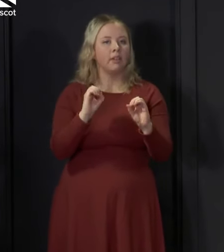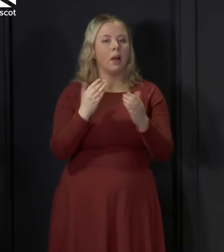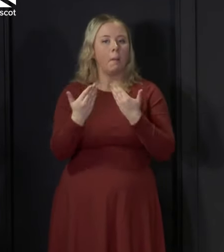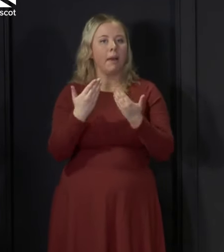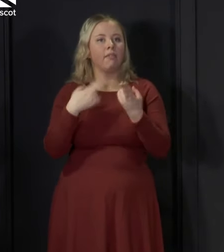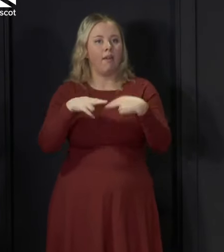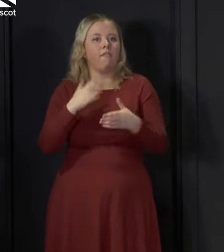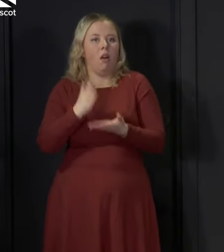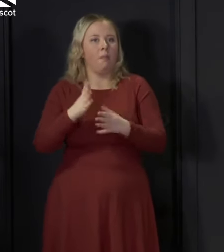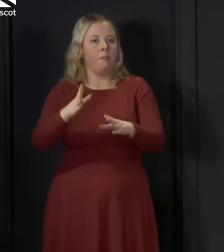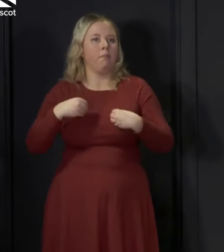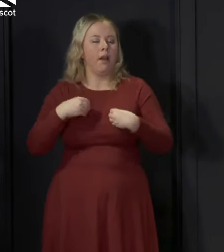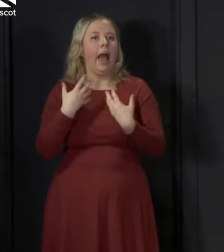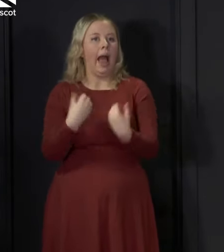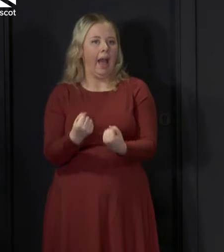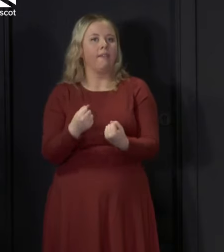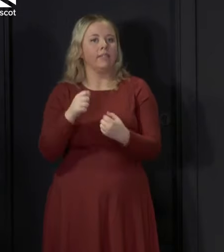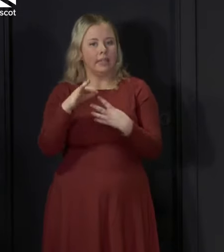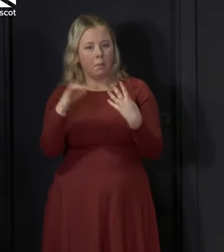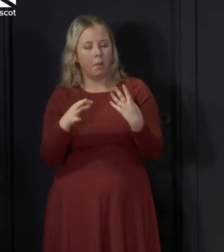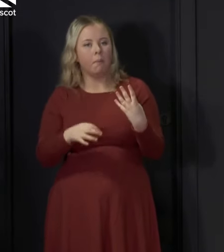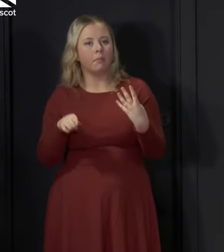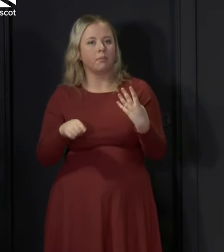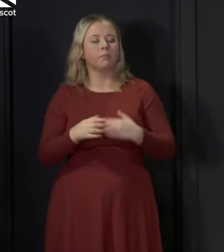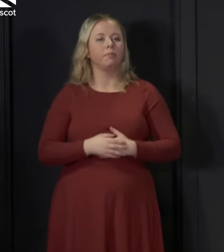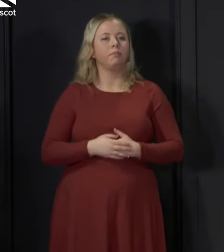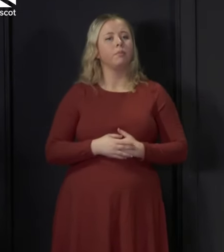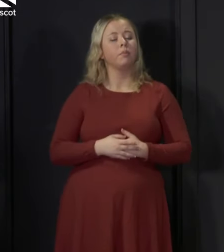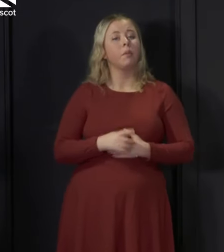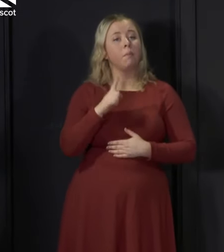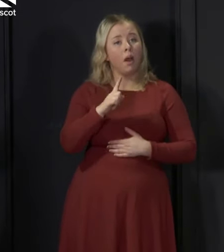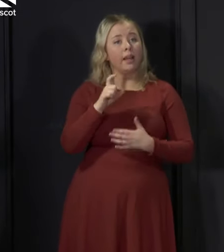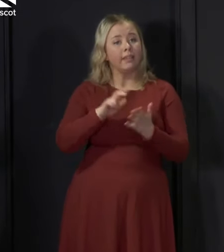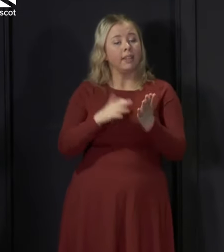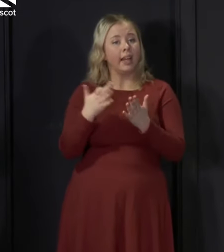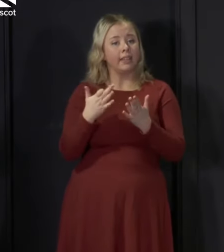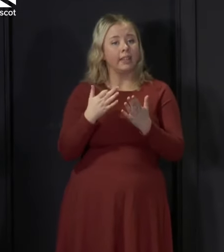this virus that we are continuing to learn more about is the tendency of people when